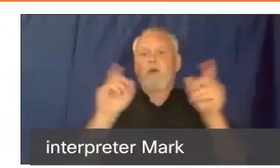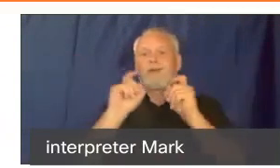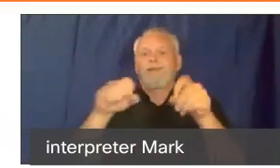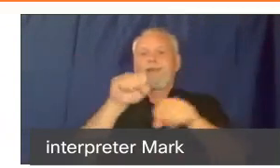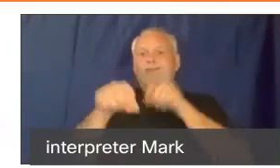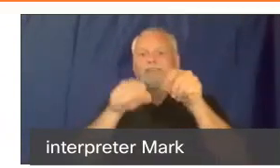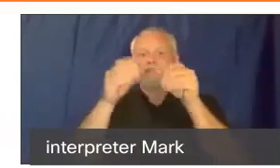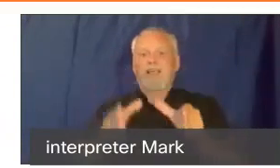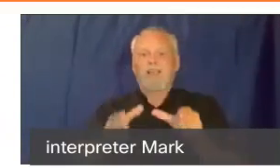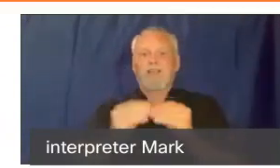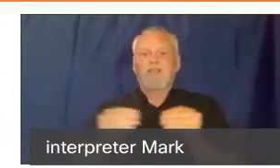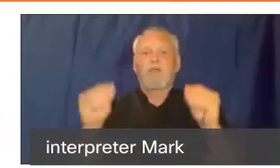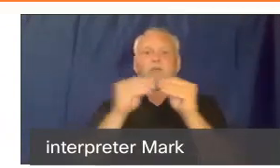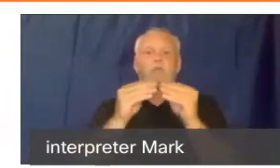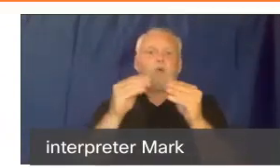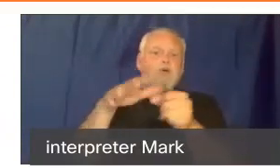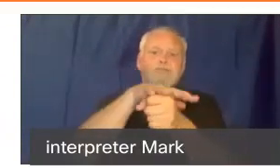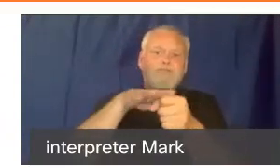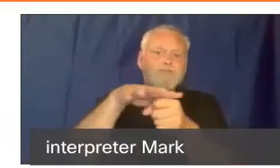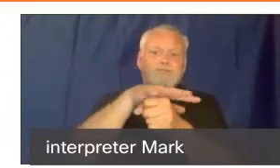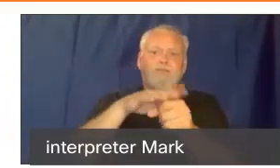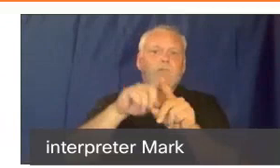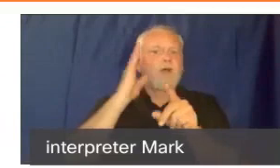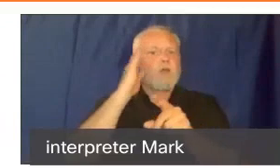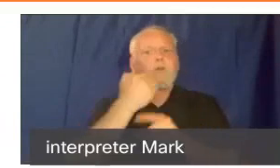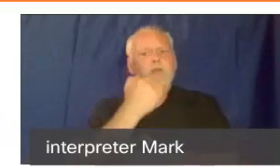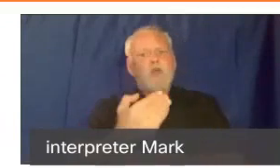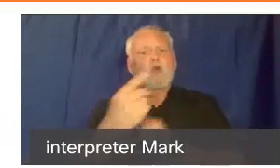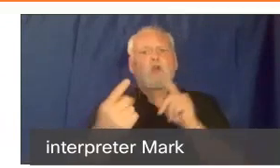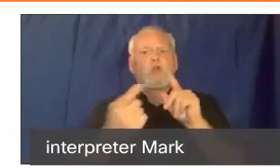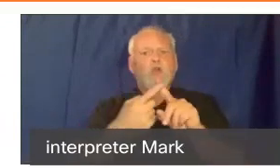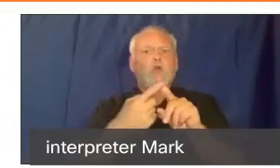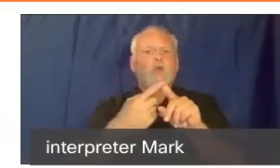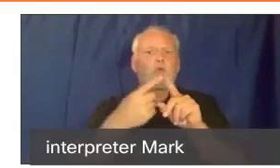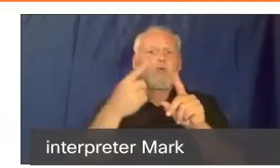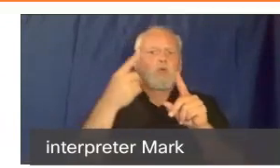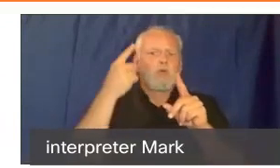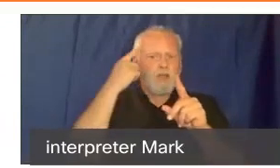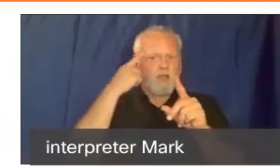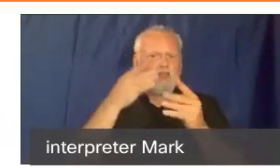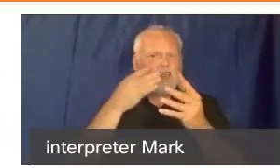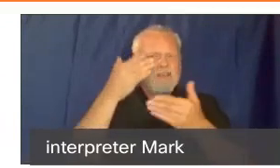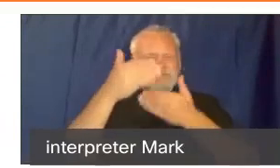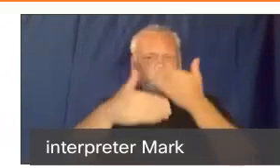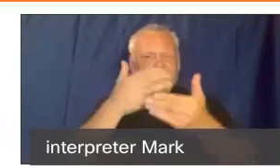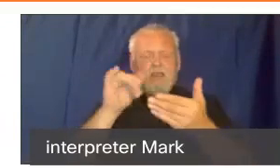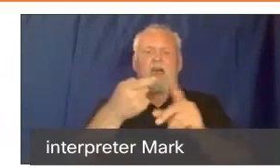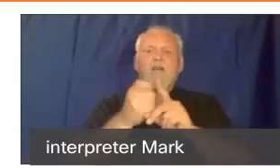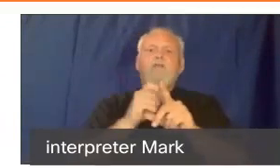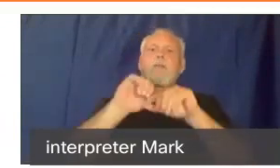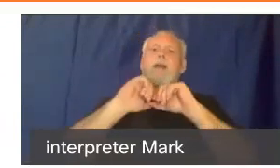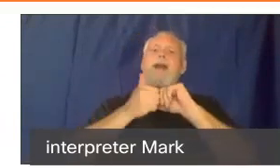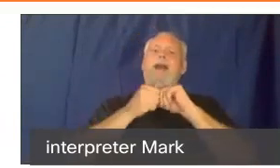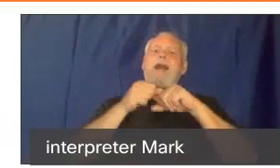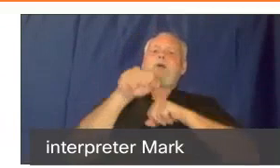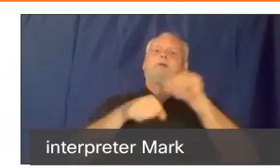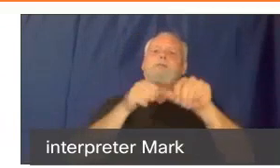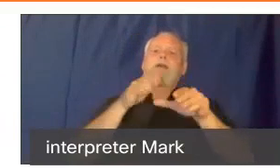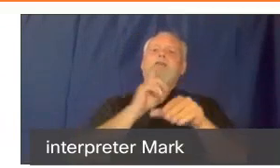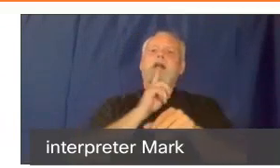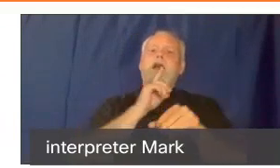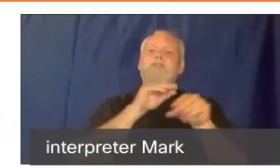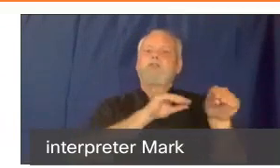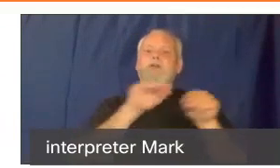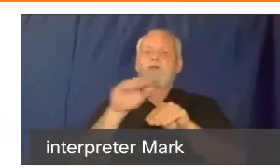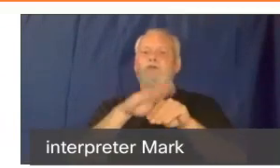More room, but it would be good to just think through that from how a bicyclist actually moves on each 1 of those.